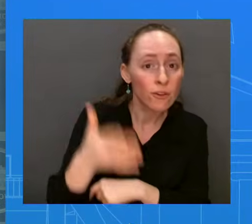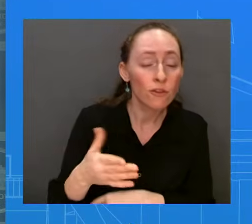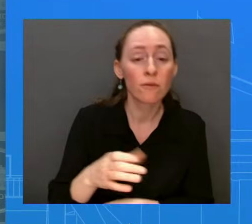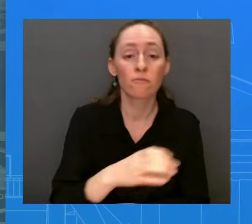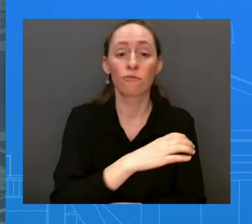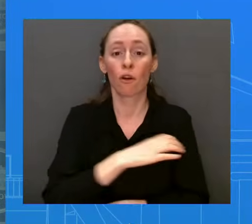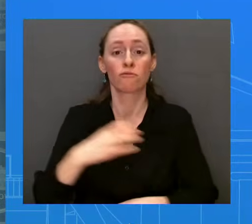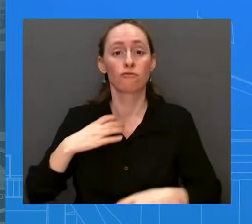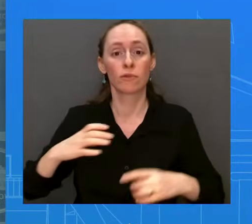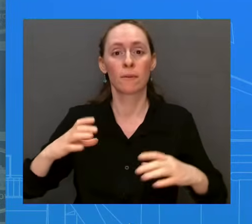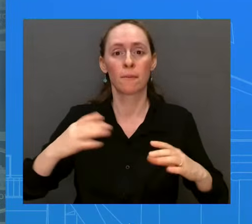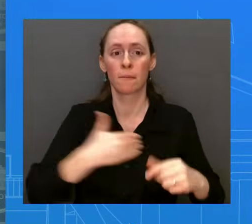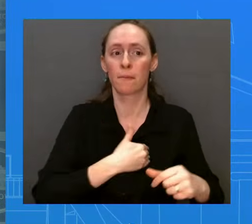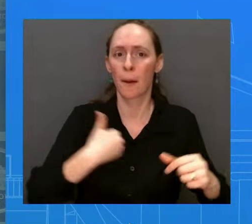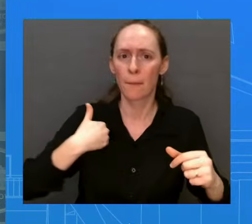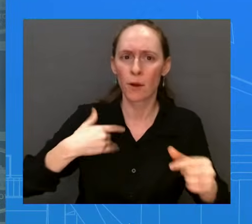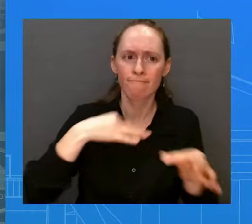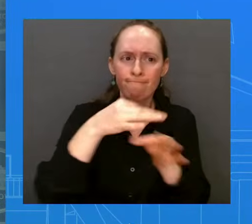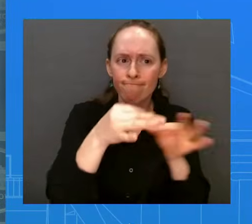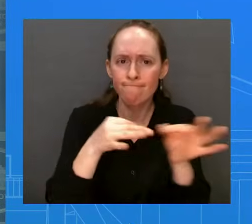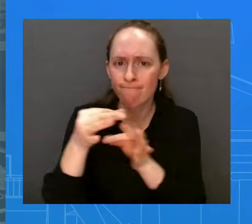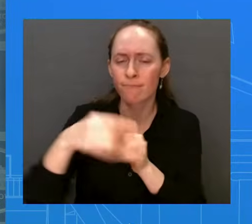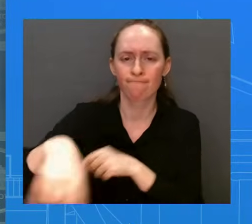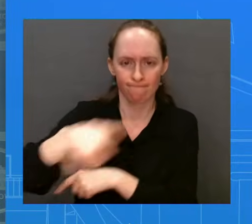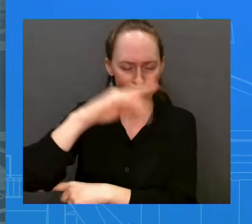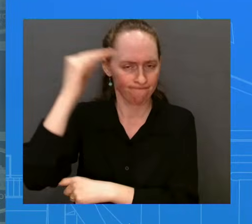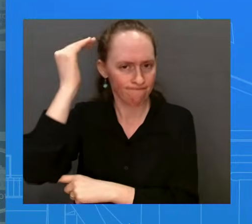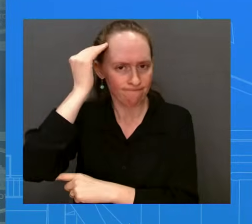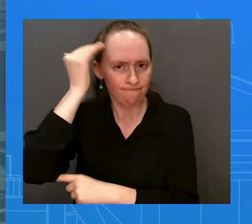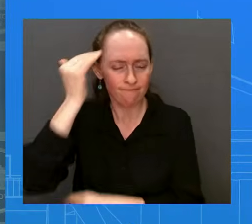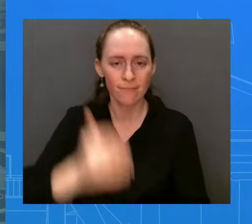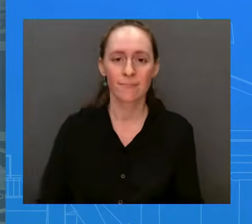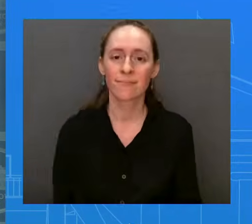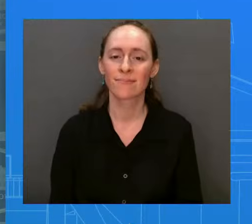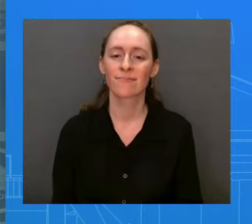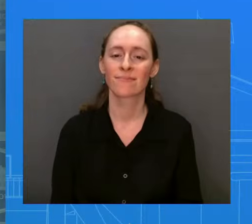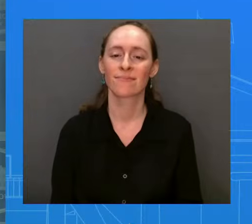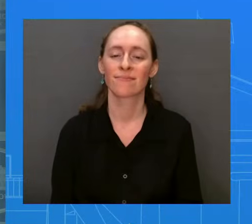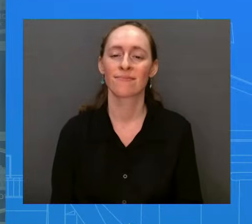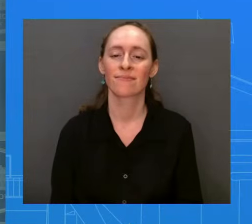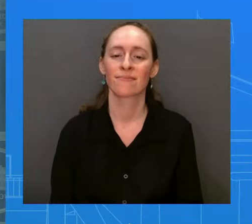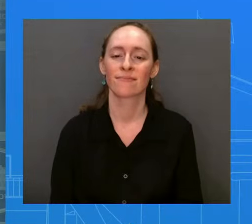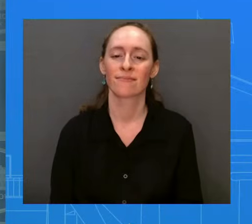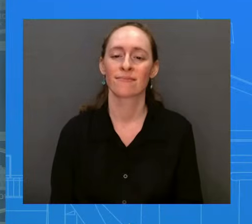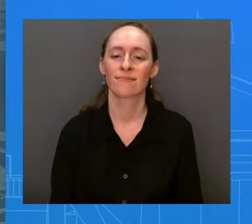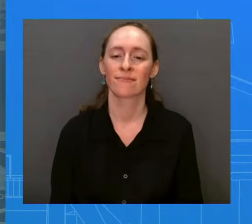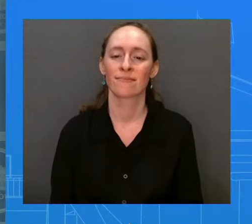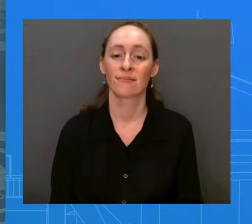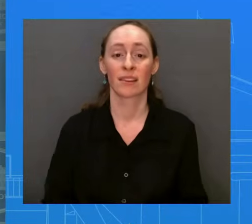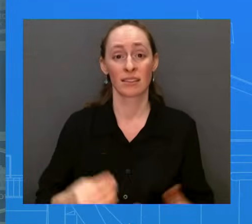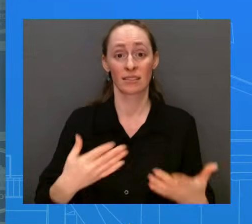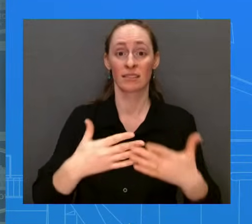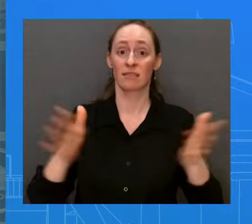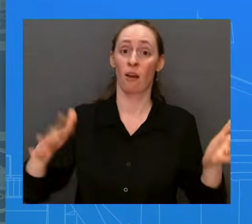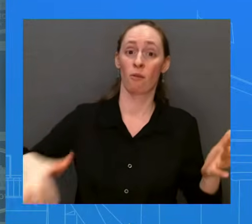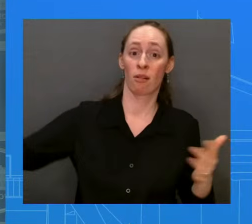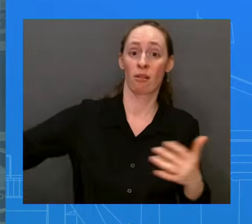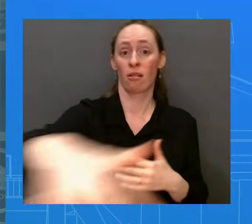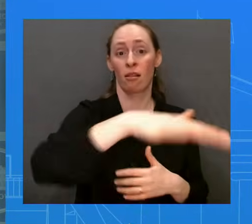We've also kept Congress briefed generally on this issue of Chinese surveillance balloons, including classified briefings last August.